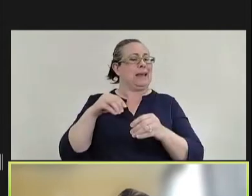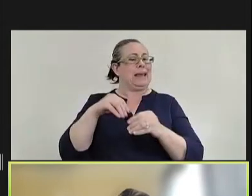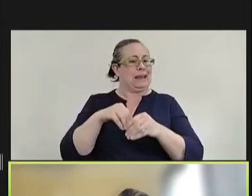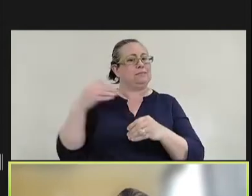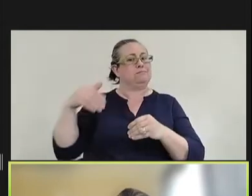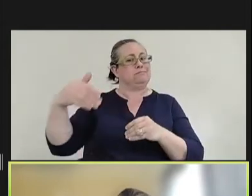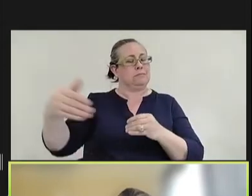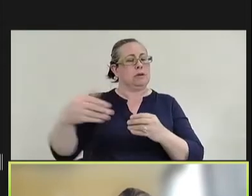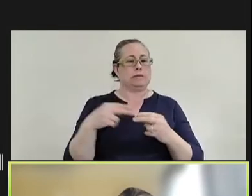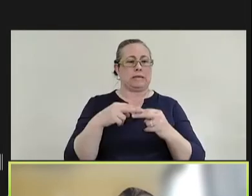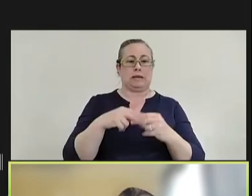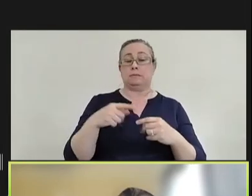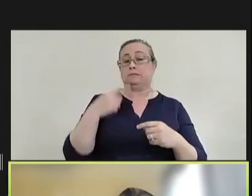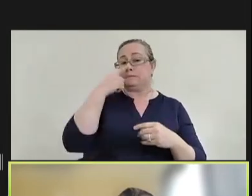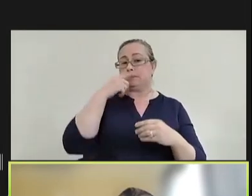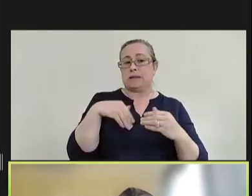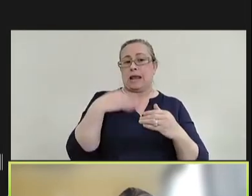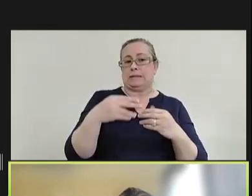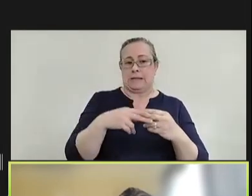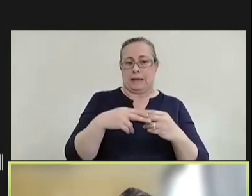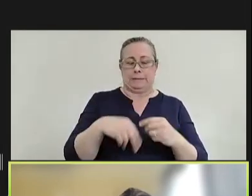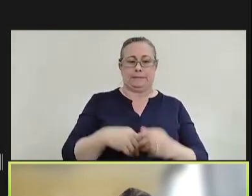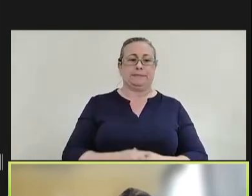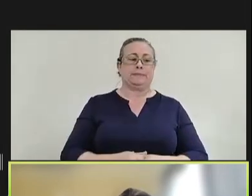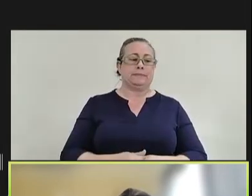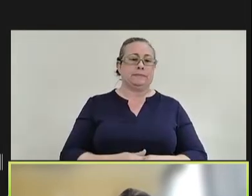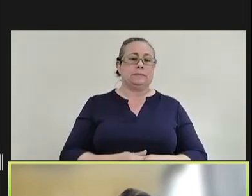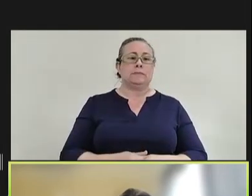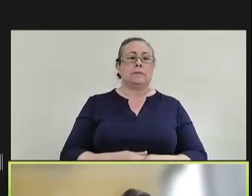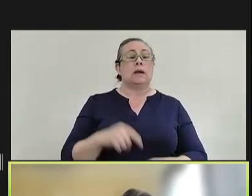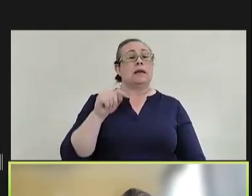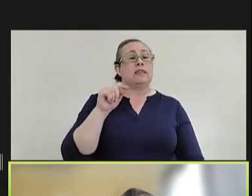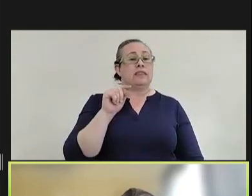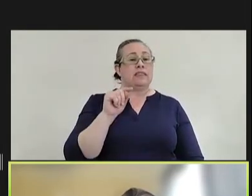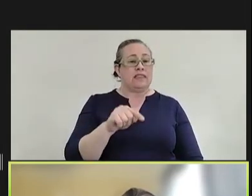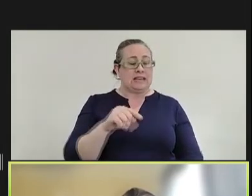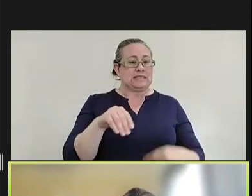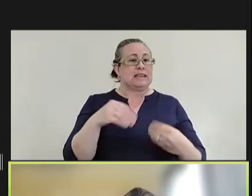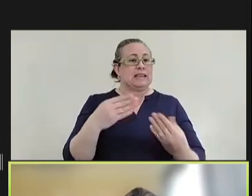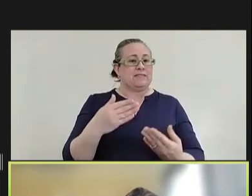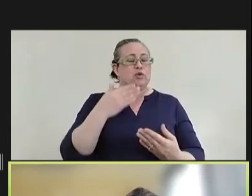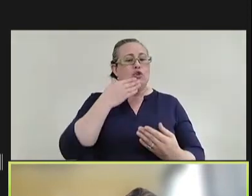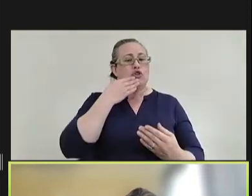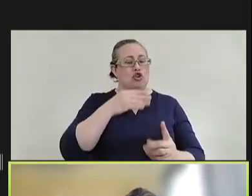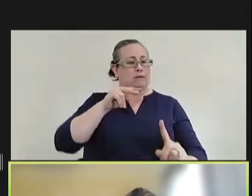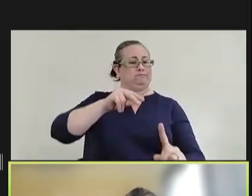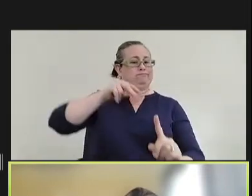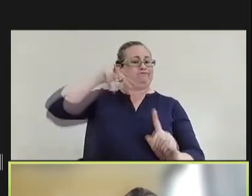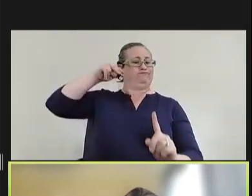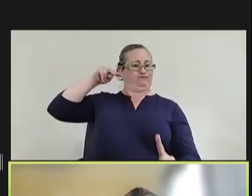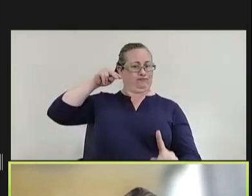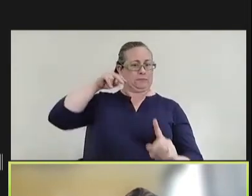move on to the next slide, please? So this gives you a good bird's eye view of the summary across